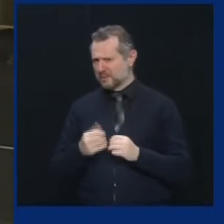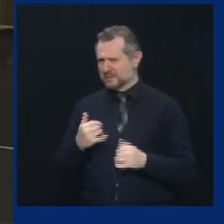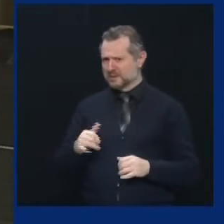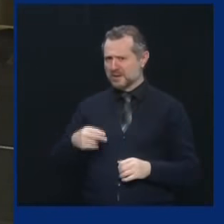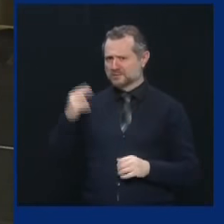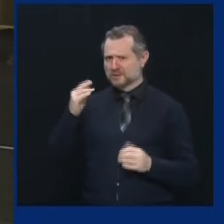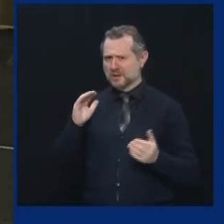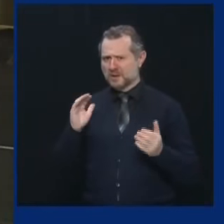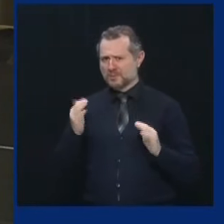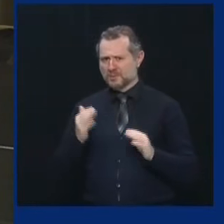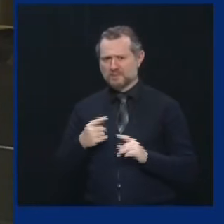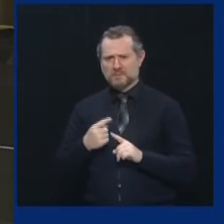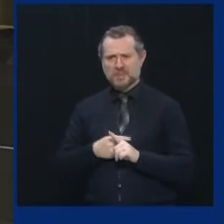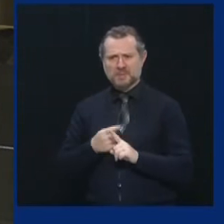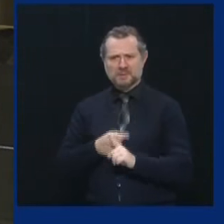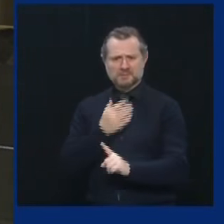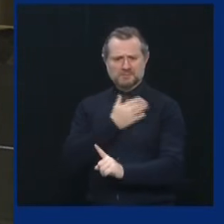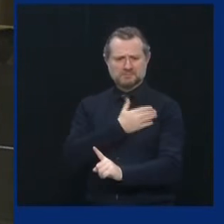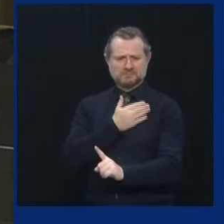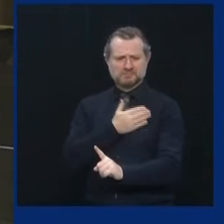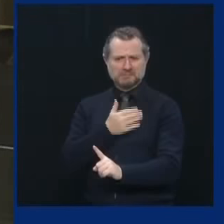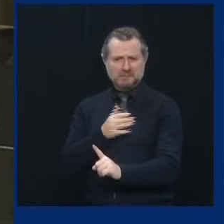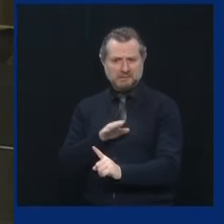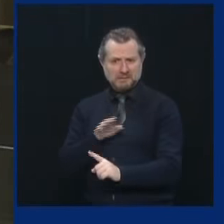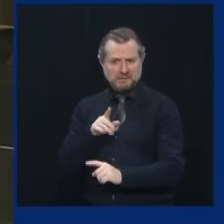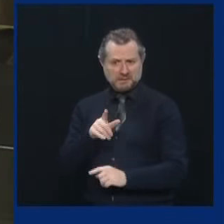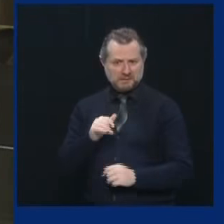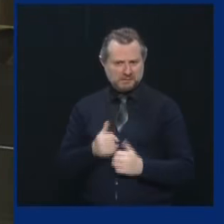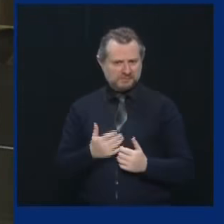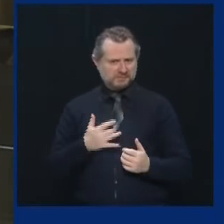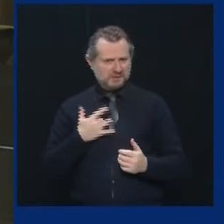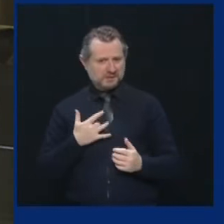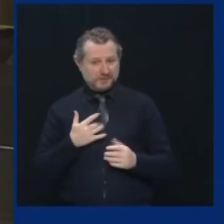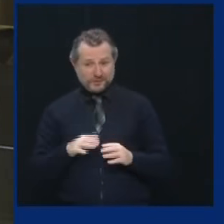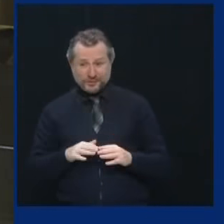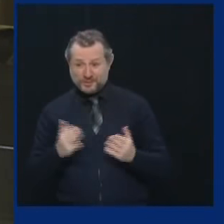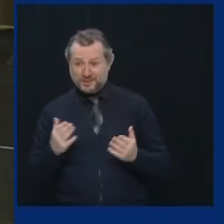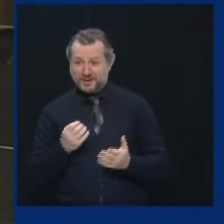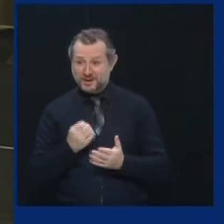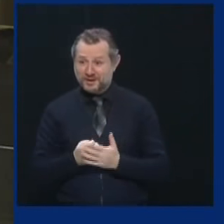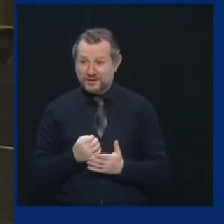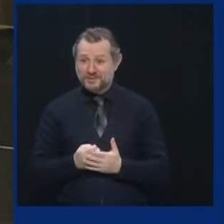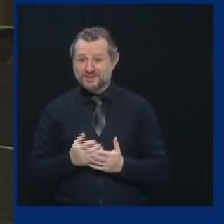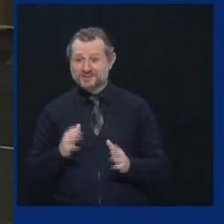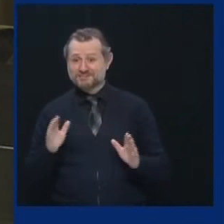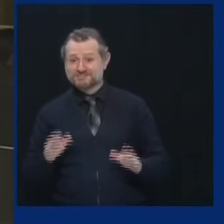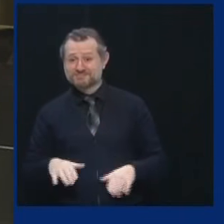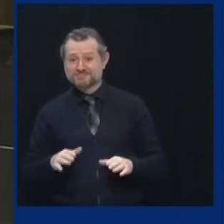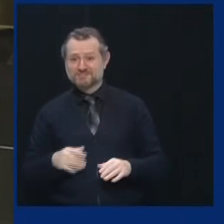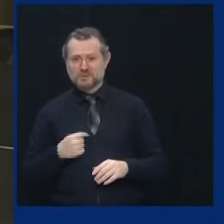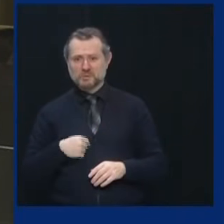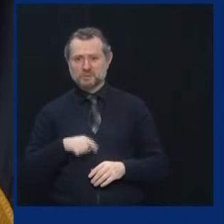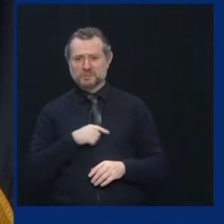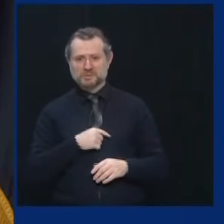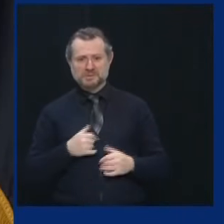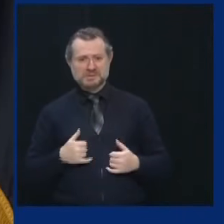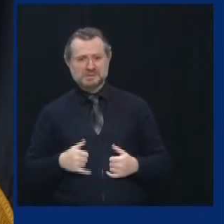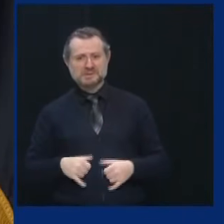WE DO. LET'S TAKE A COUPLE QUESTIONS.